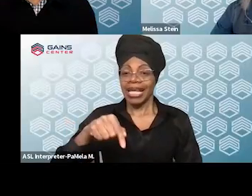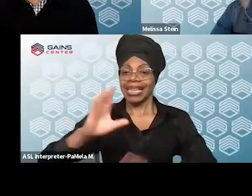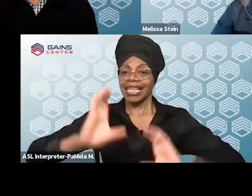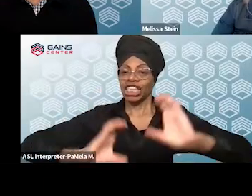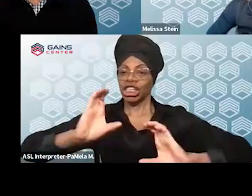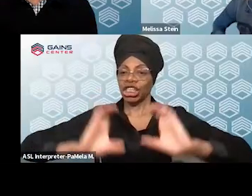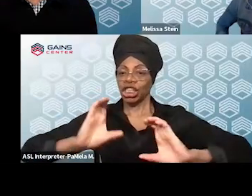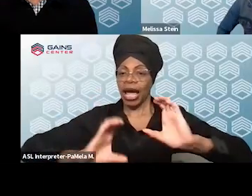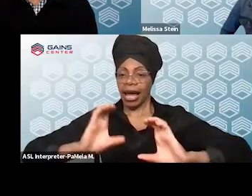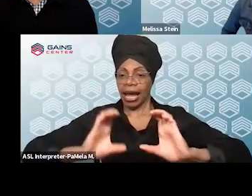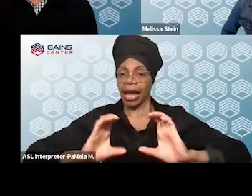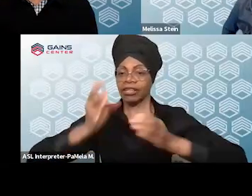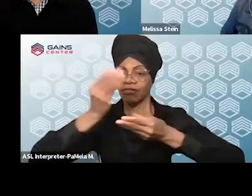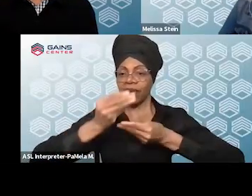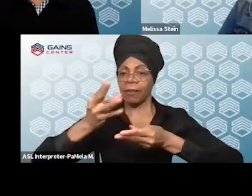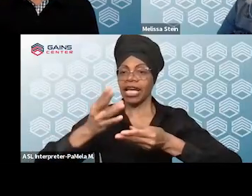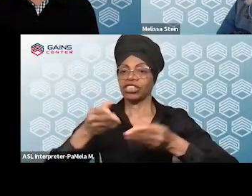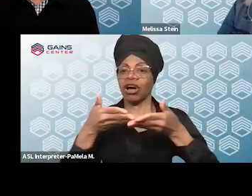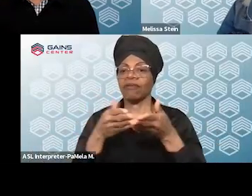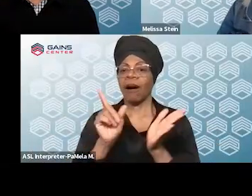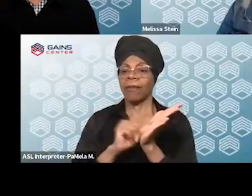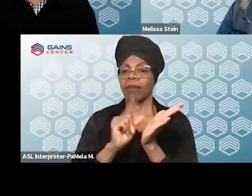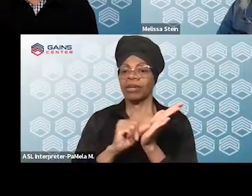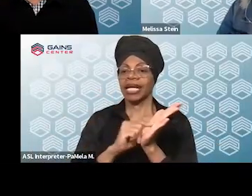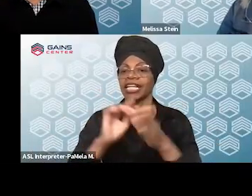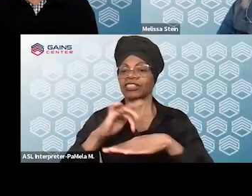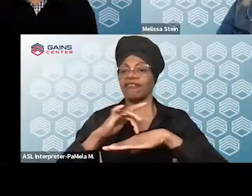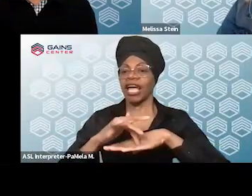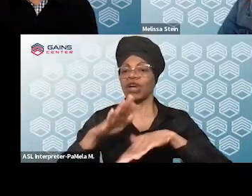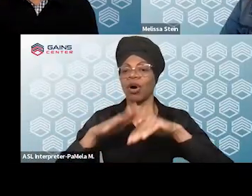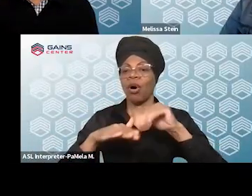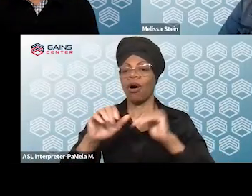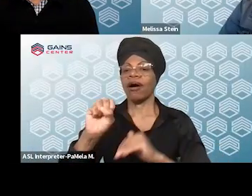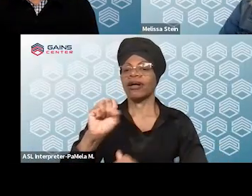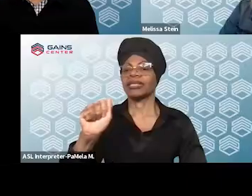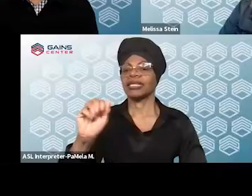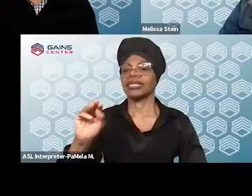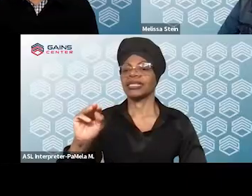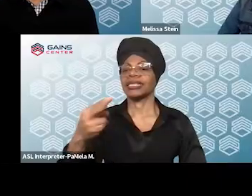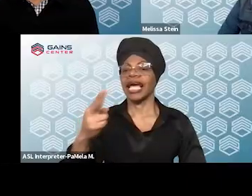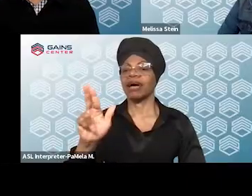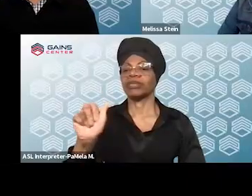this is a publication available on the SAMHSA store or SAMHSA library.